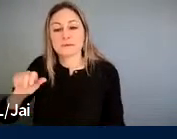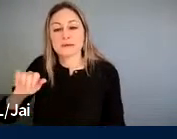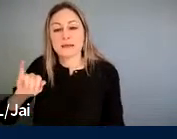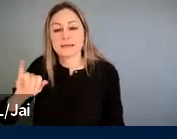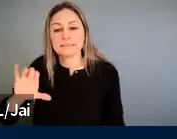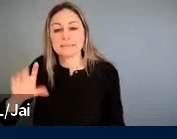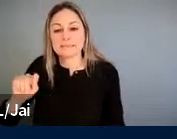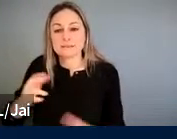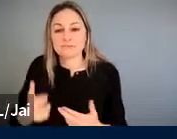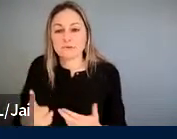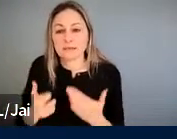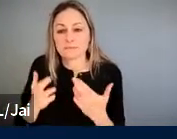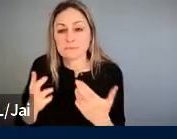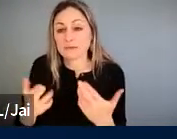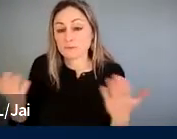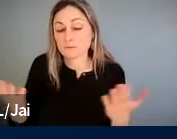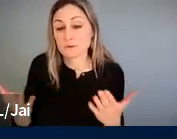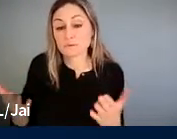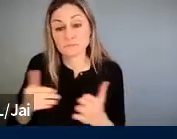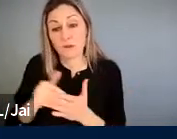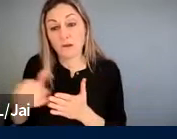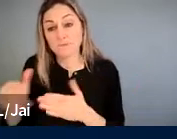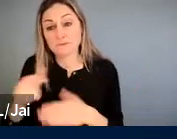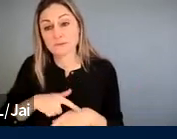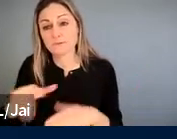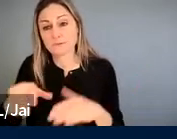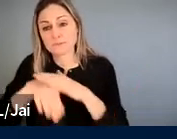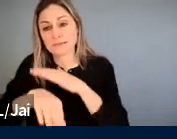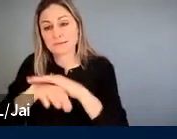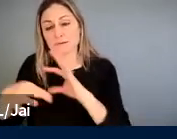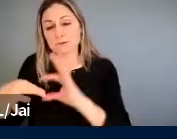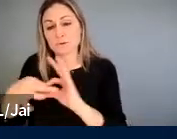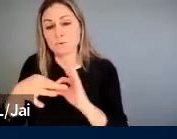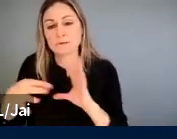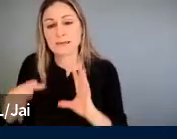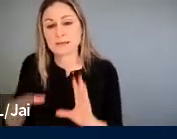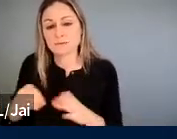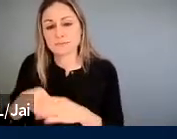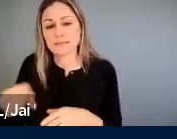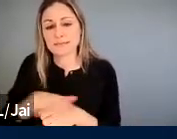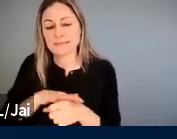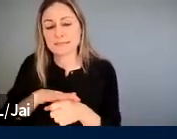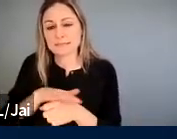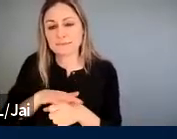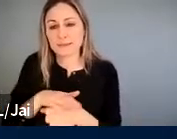is that there are oftentimes accessibility coordinators in the space, and making sure